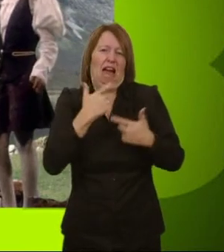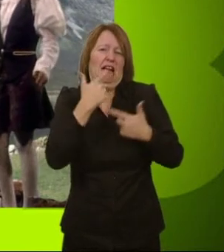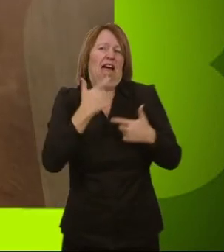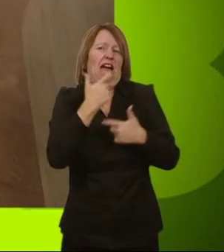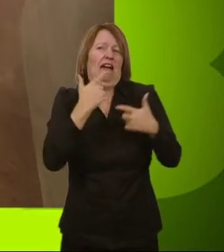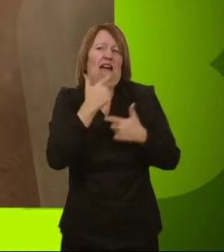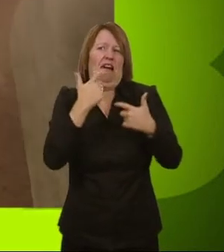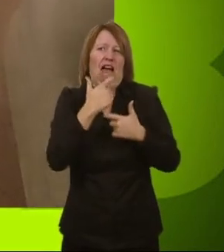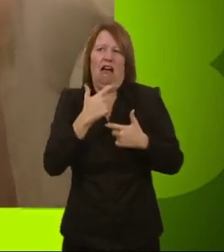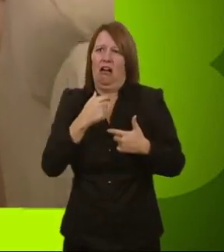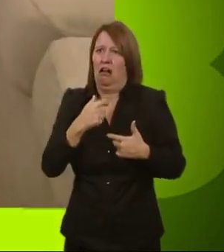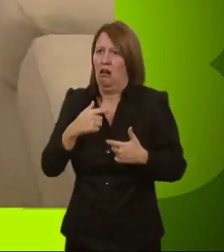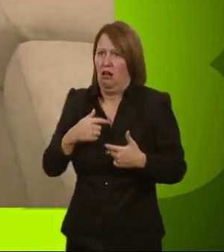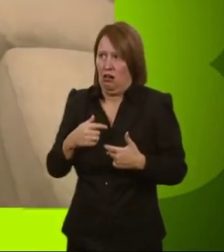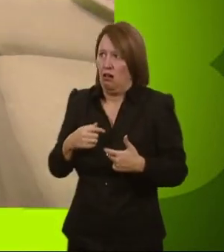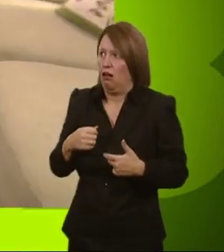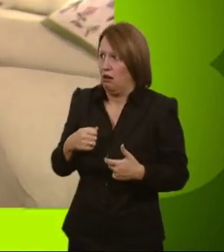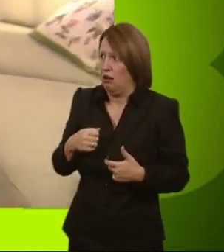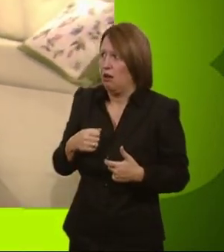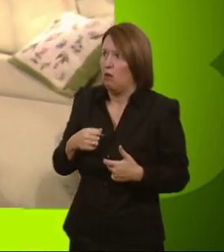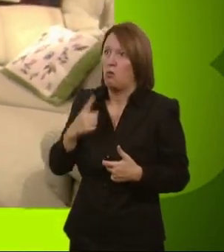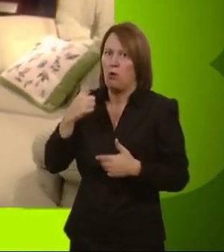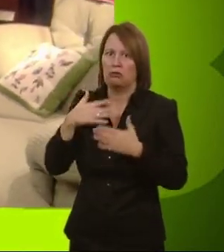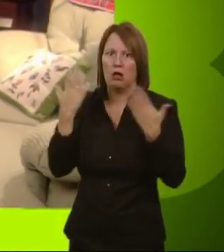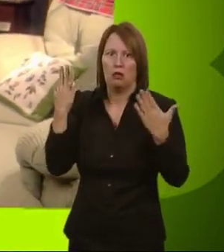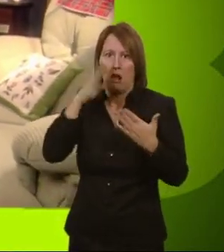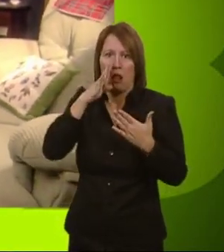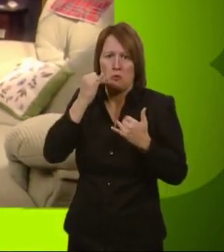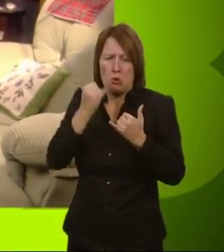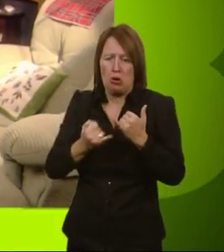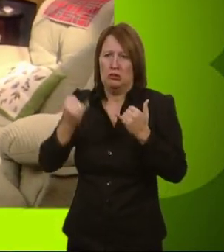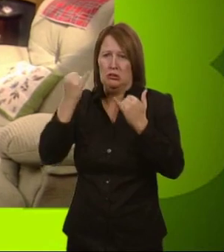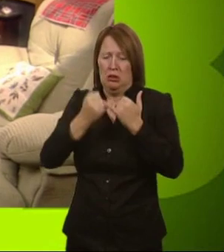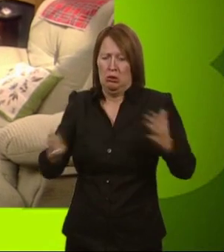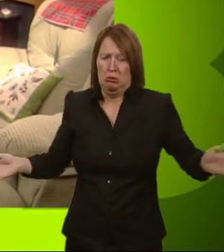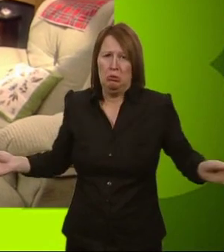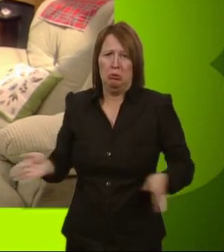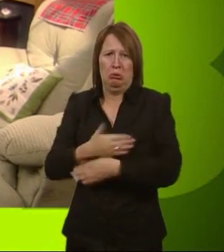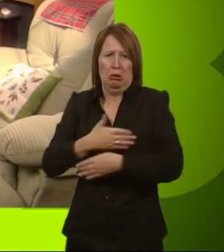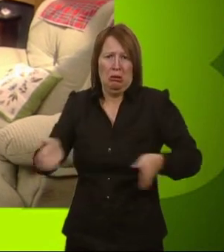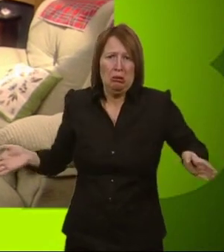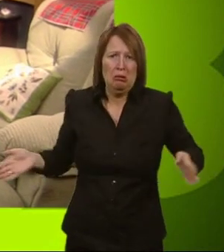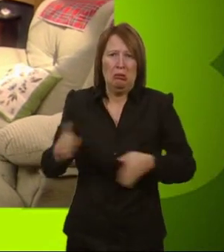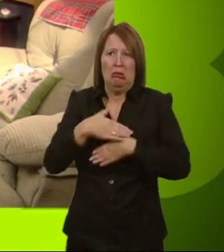and one day the smell became much too strong and stinky dropped dead overcome by the